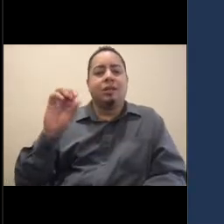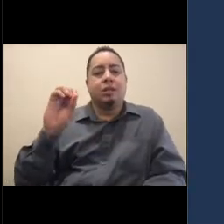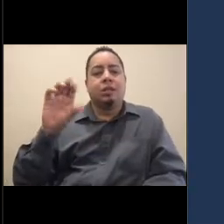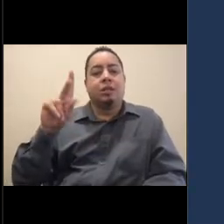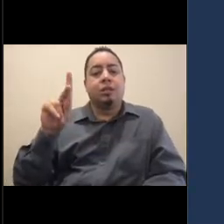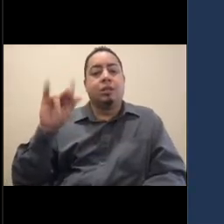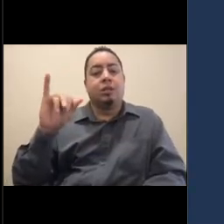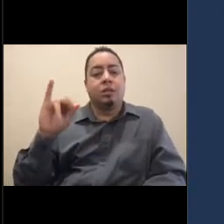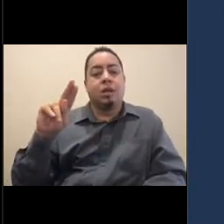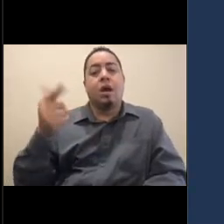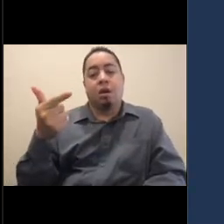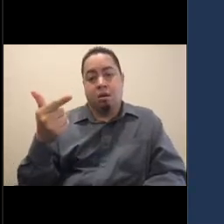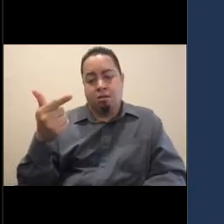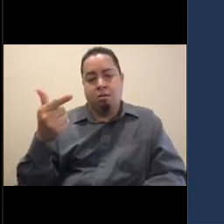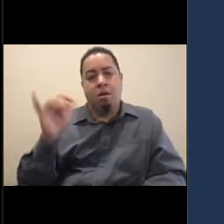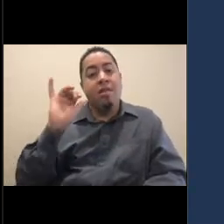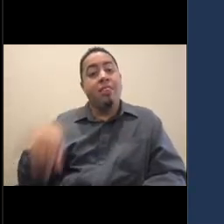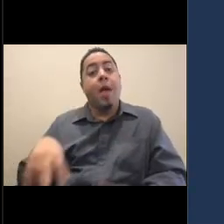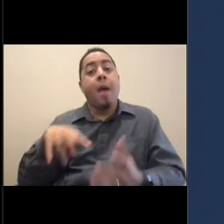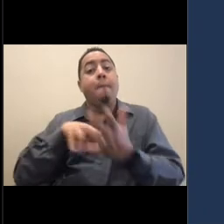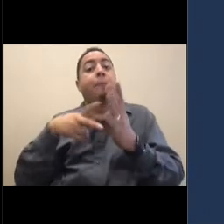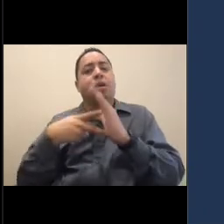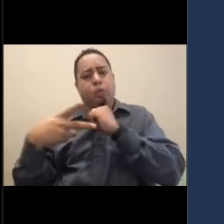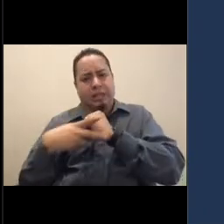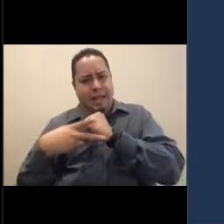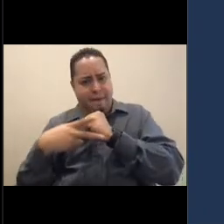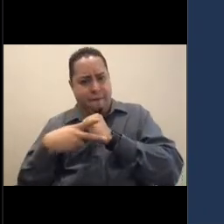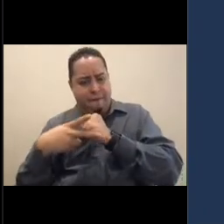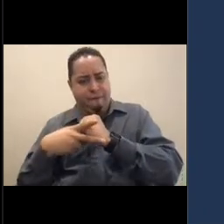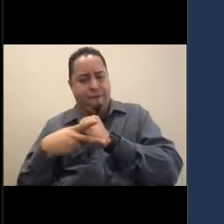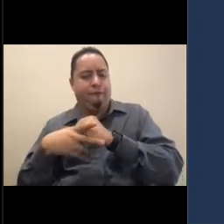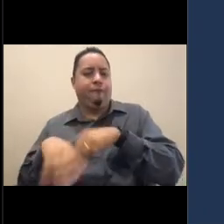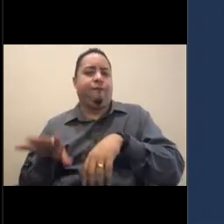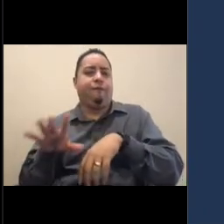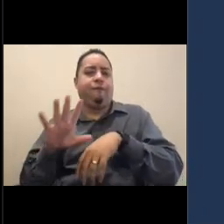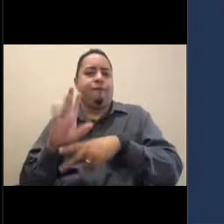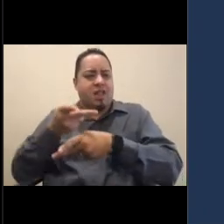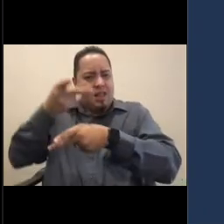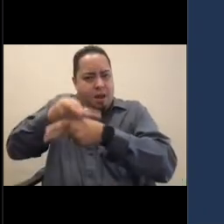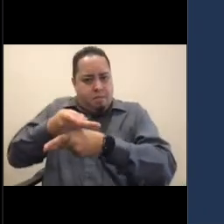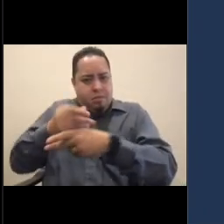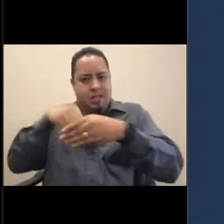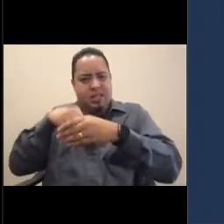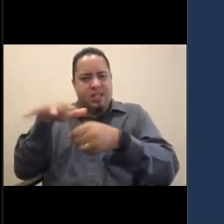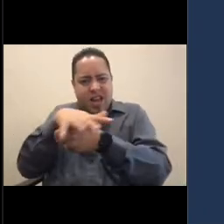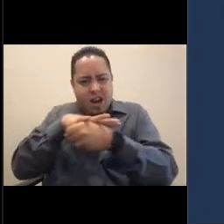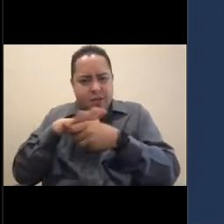but it means where they're raised in hatcheries, and then released into a body of water. So Fish and Wildlife raise them,